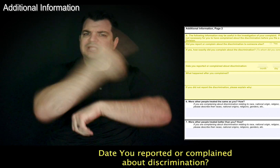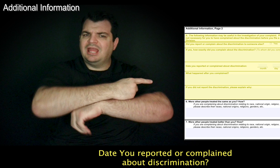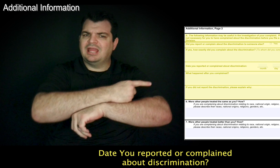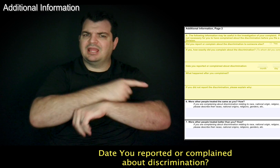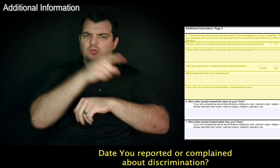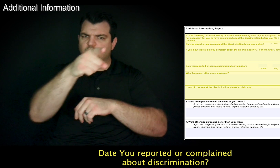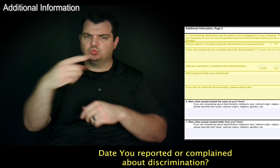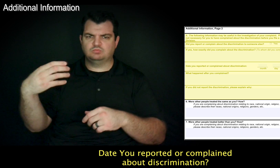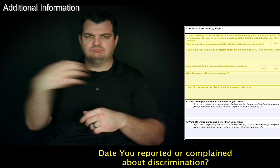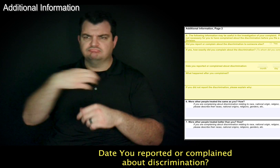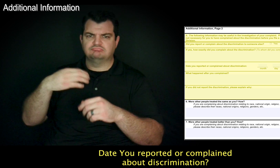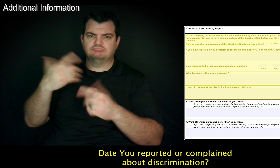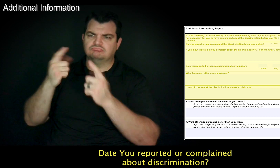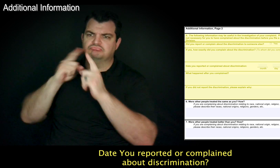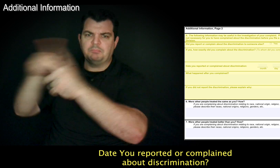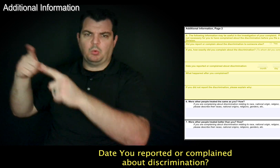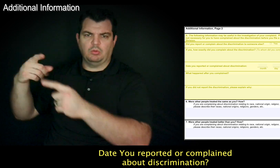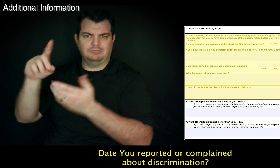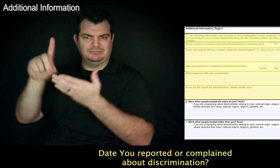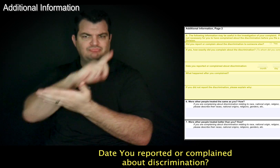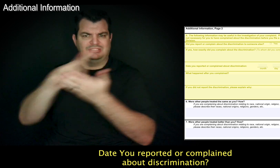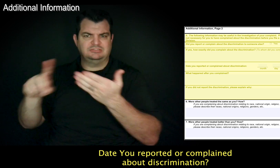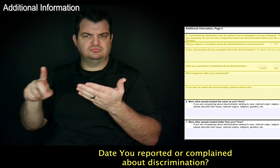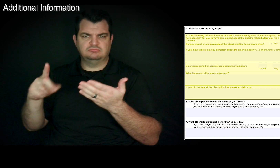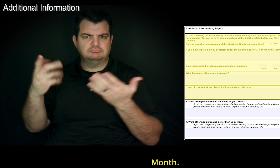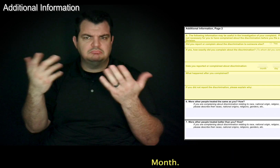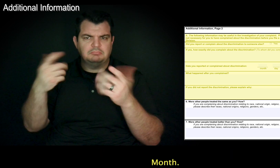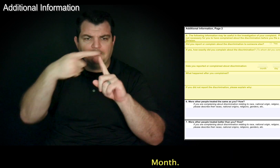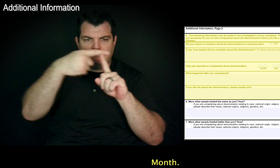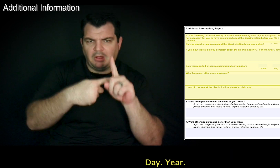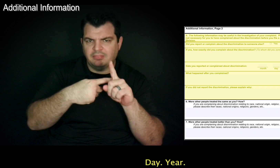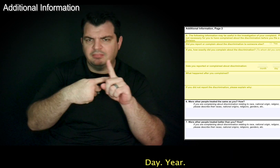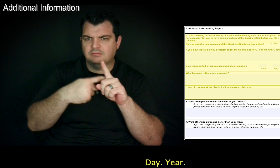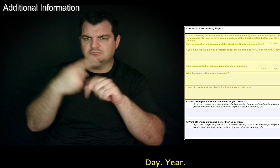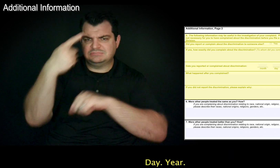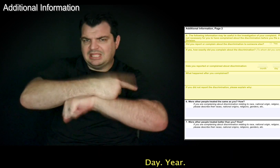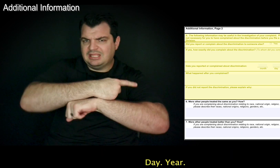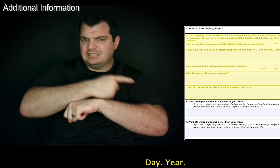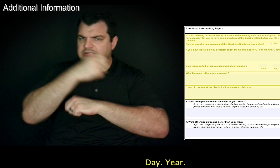Date You reported or complained about discrimination? Month. Day. Year.